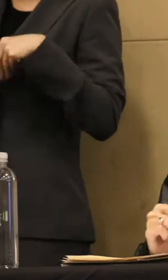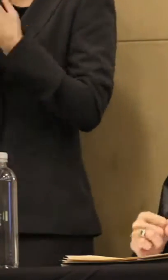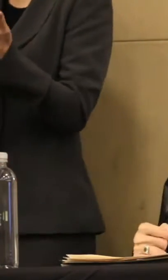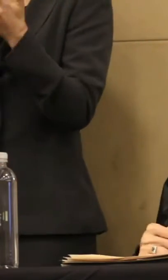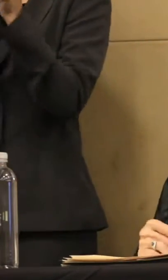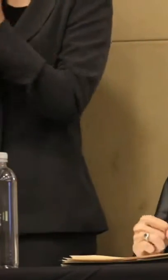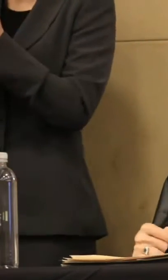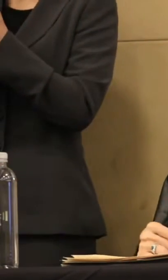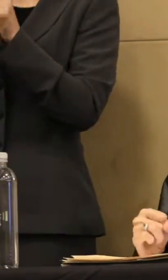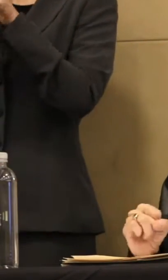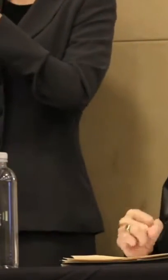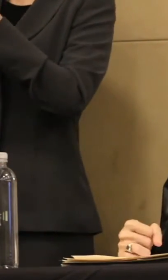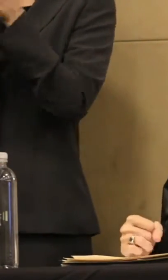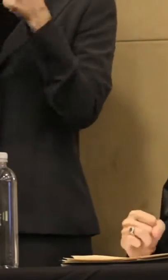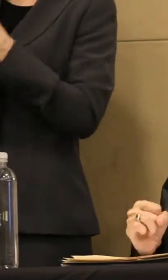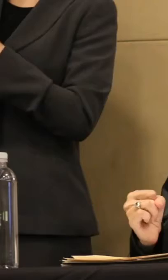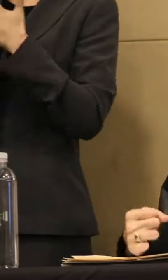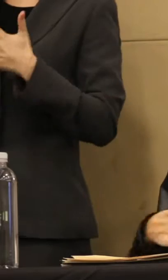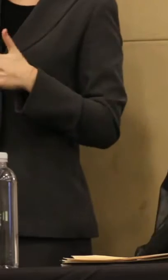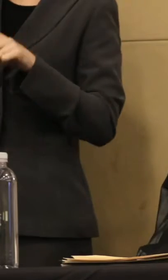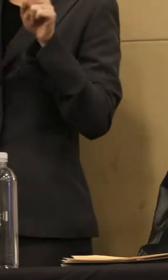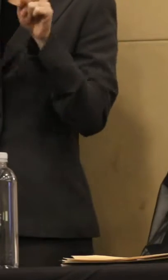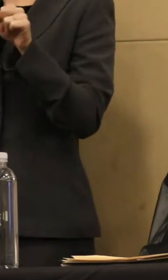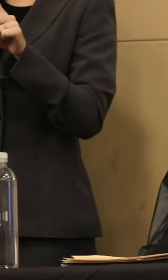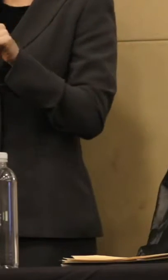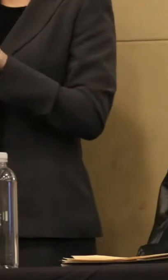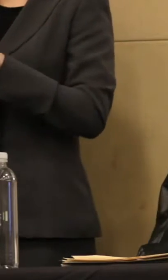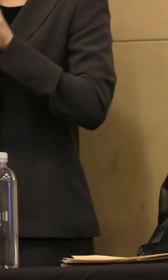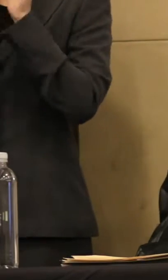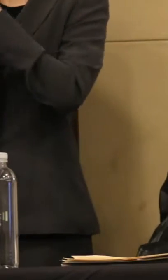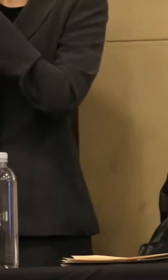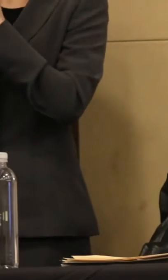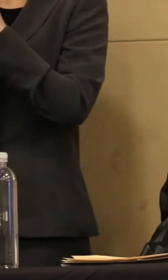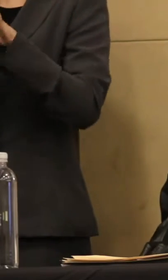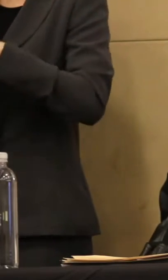to see what works. And then get feedback.